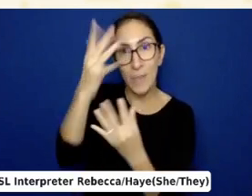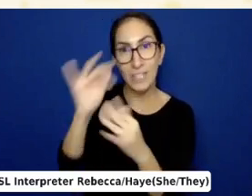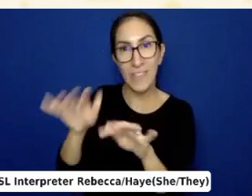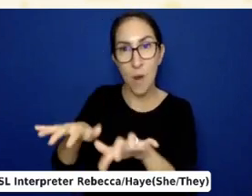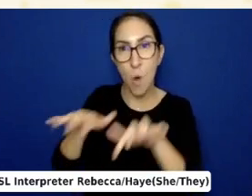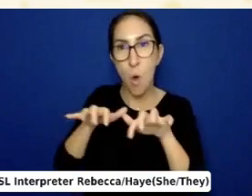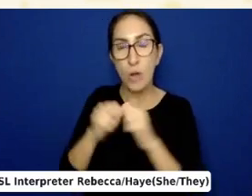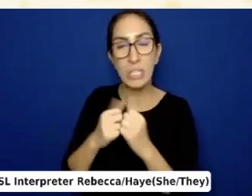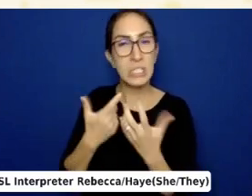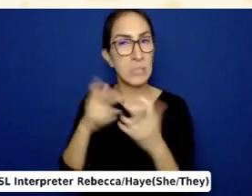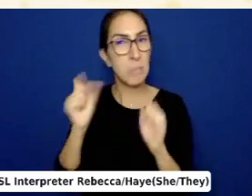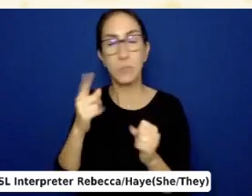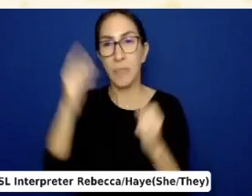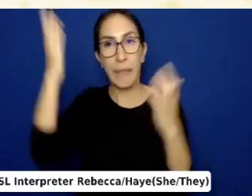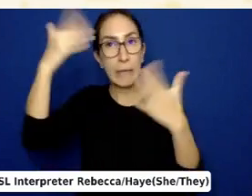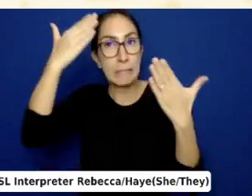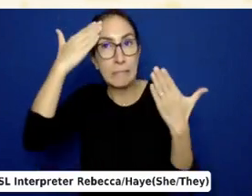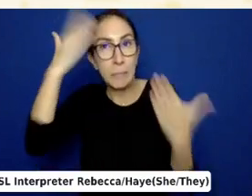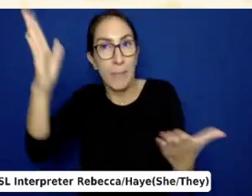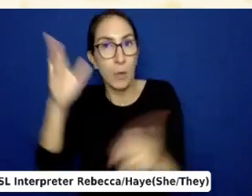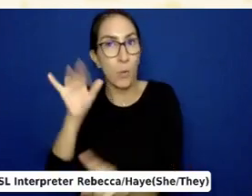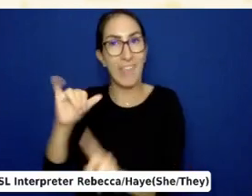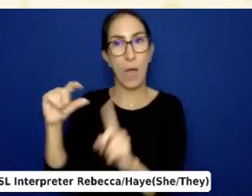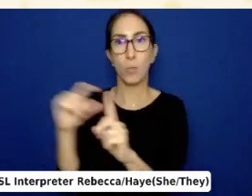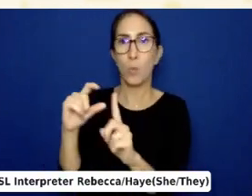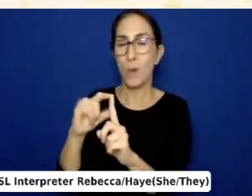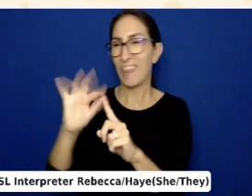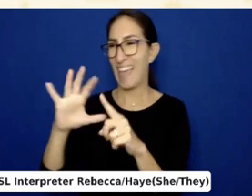So that is really important for us to understand that.